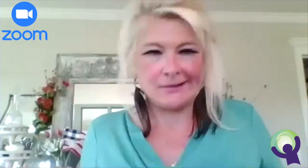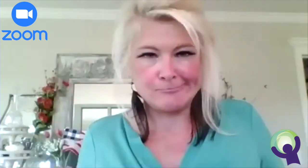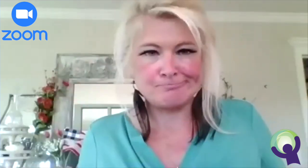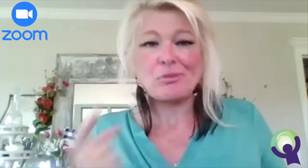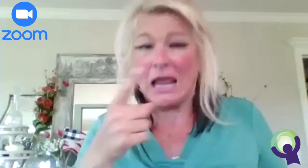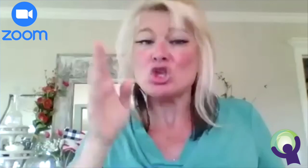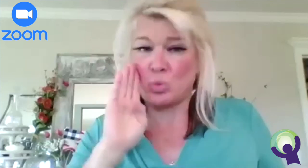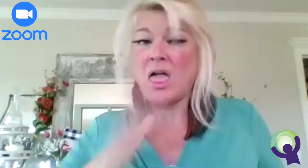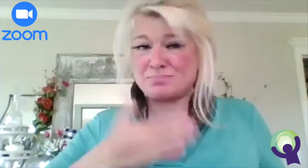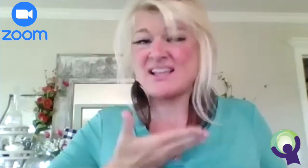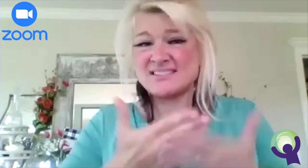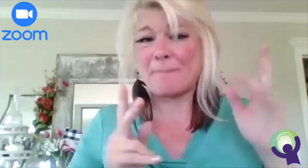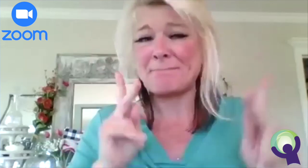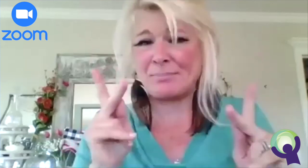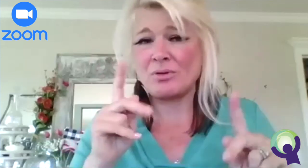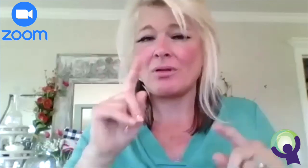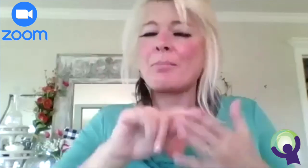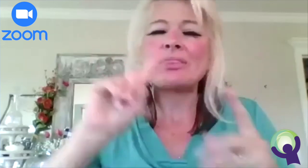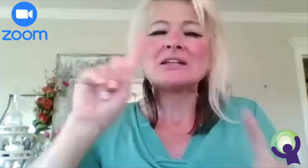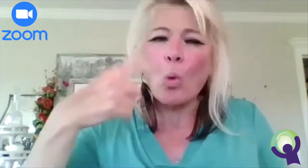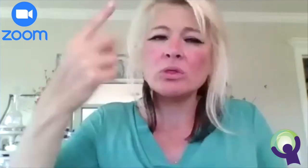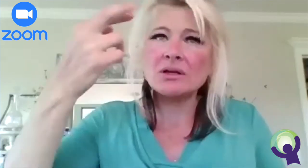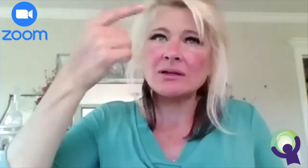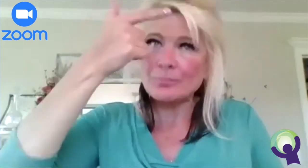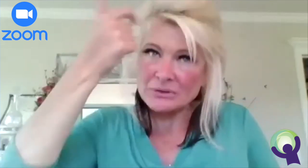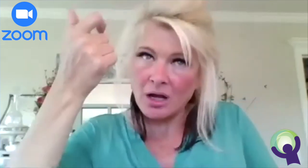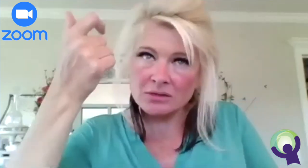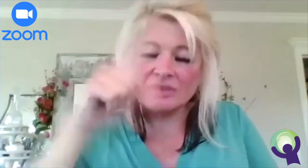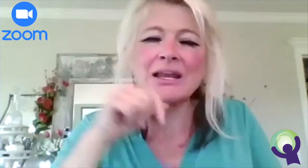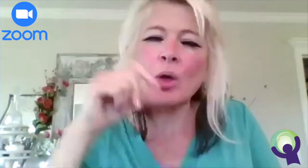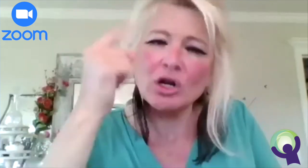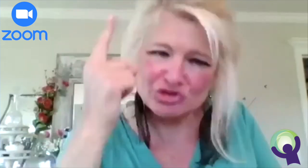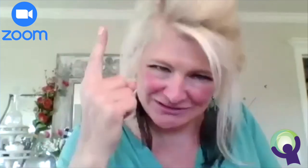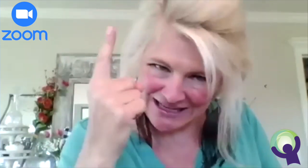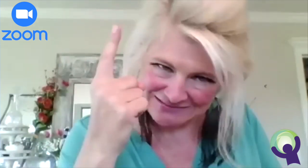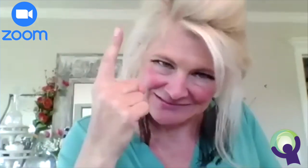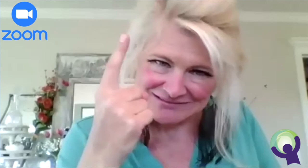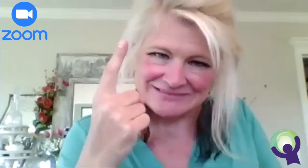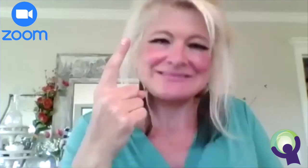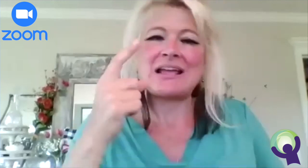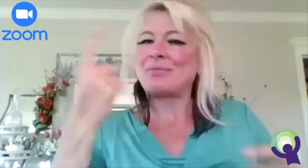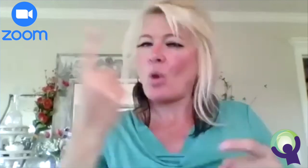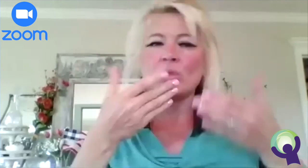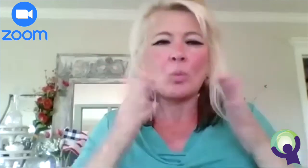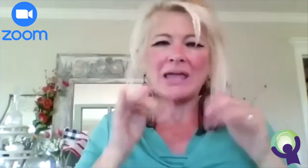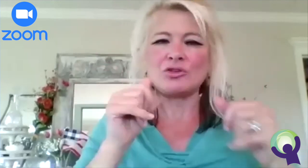and it's a hard dance and you will upset some people, but it's because they just don't understand.